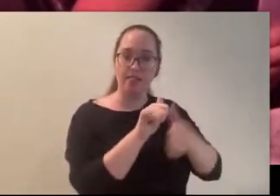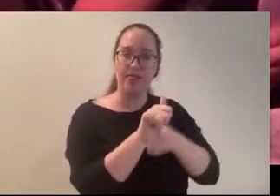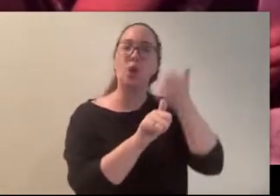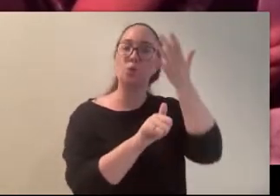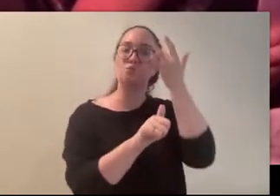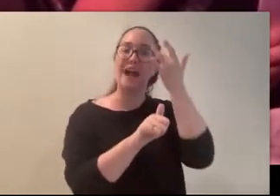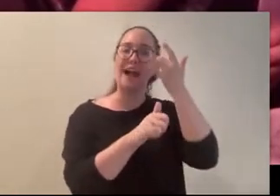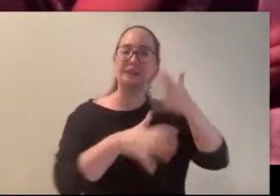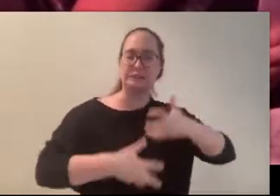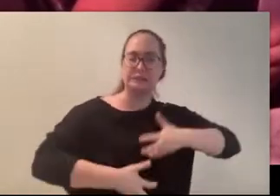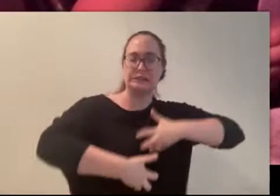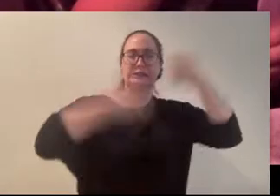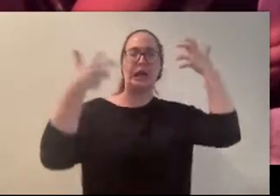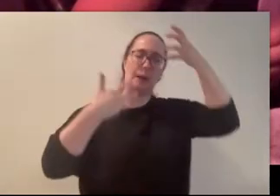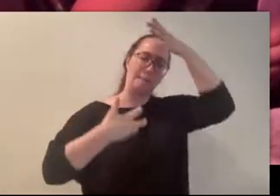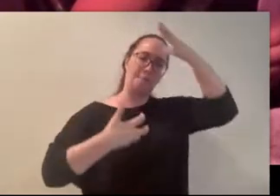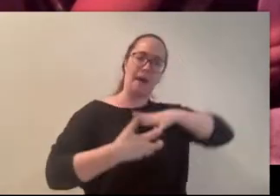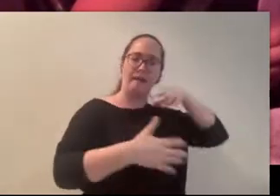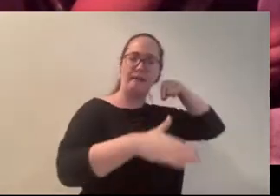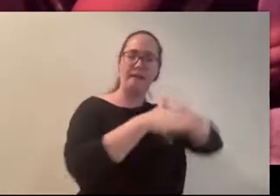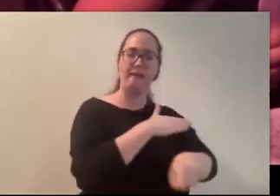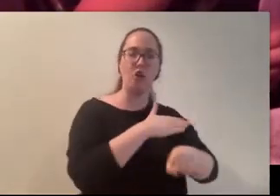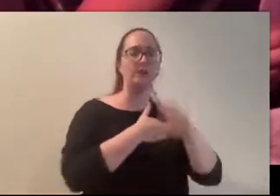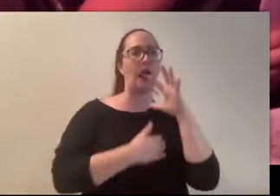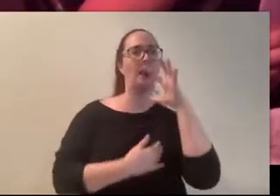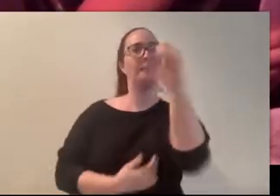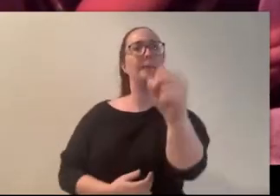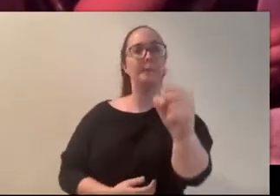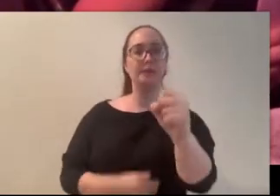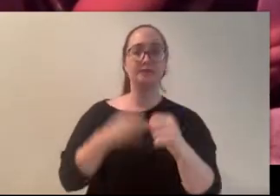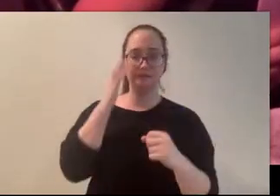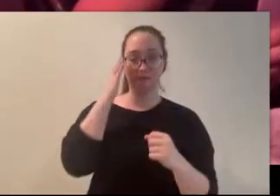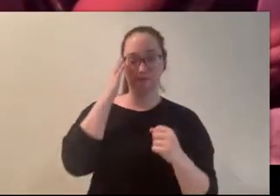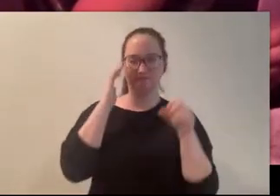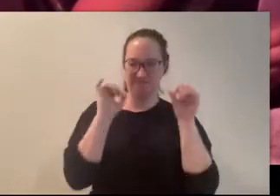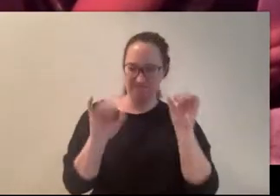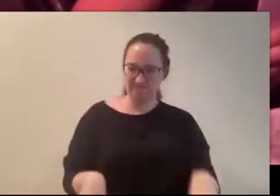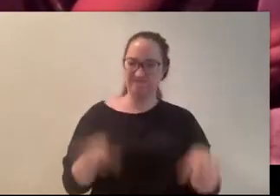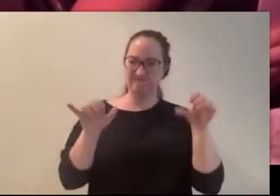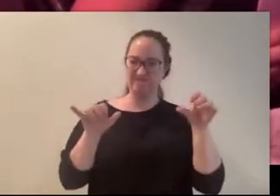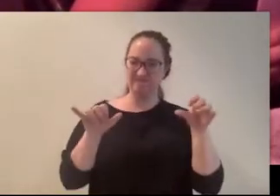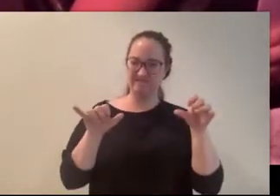knew it, but no one cared because they wanted to blame someone. Don’t you feel at least a